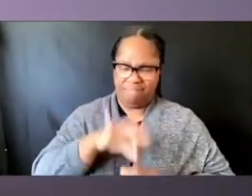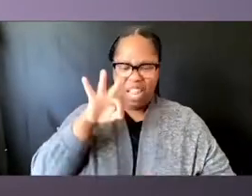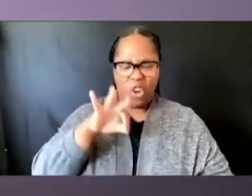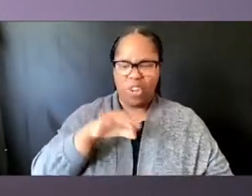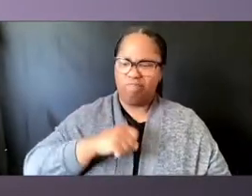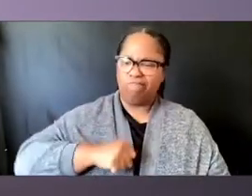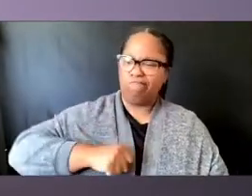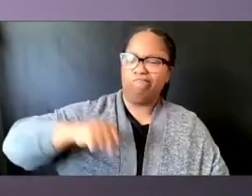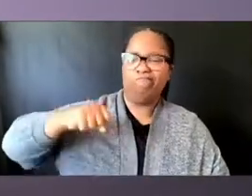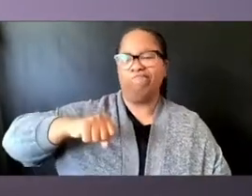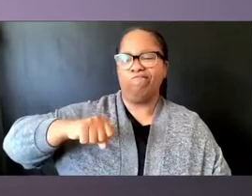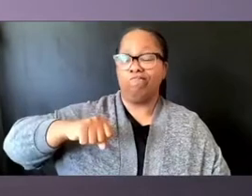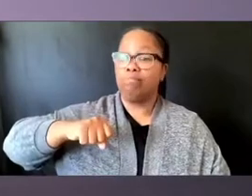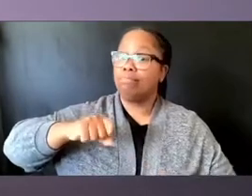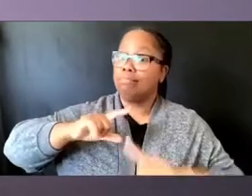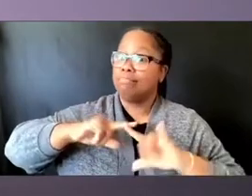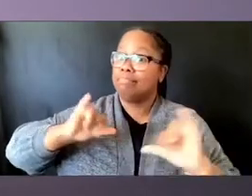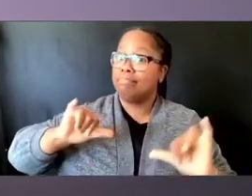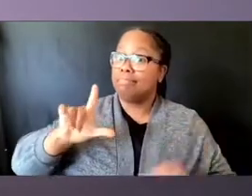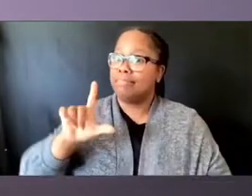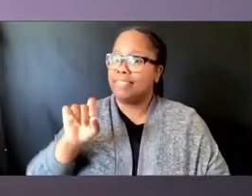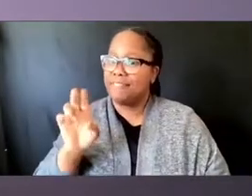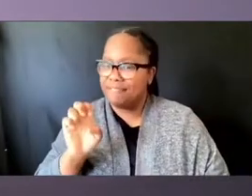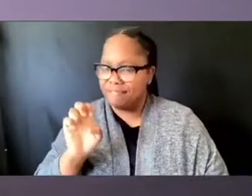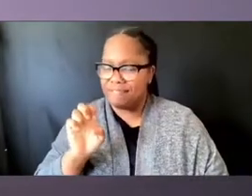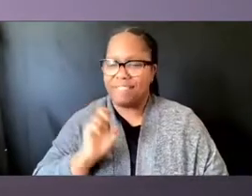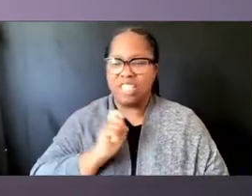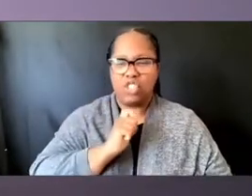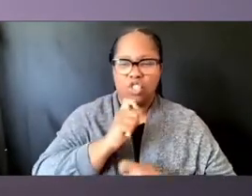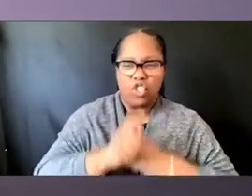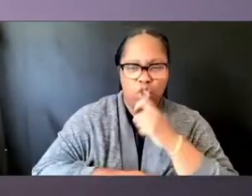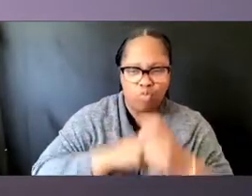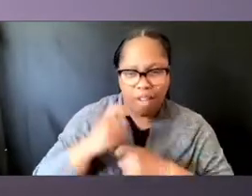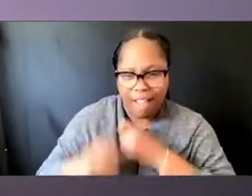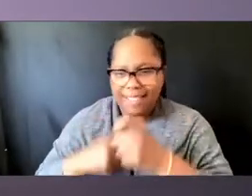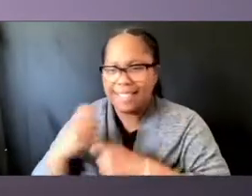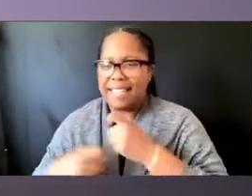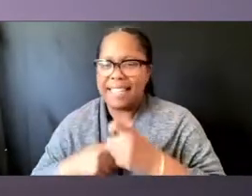and love and generosity that we know has been charged